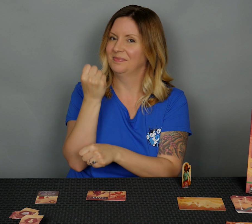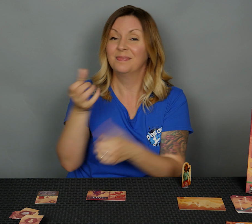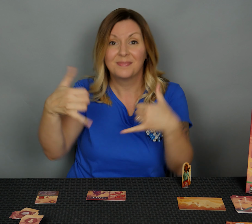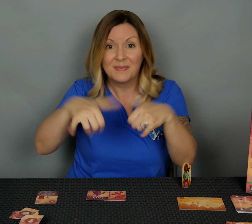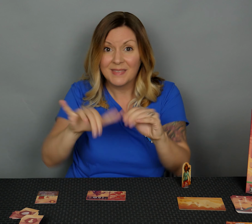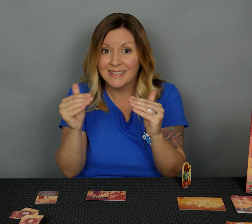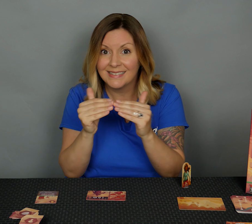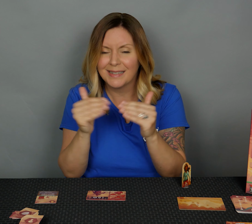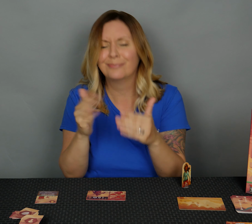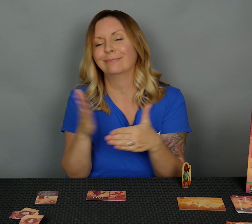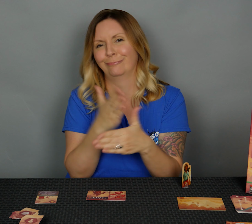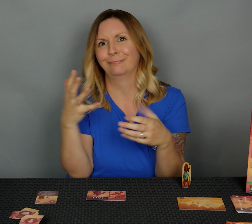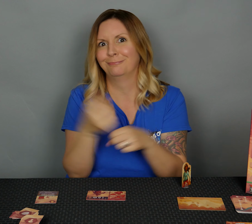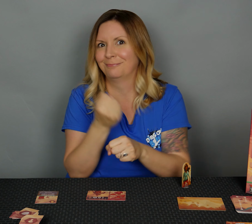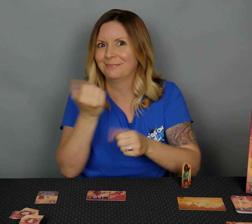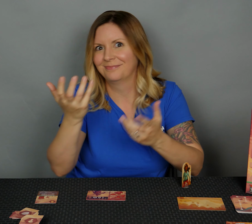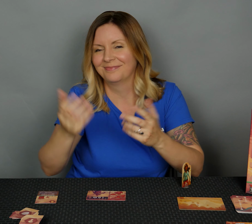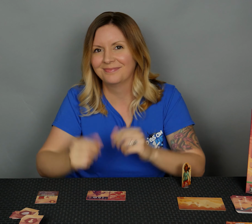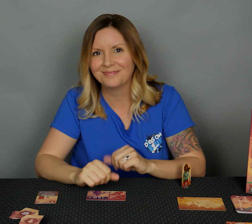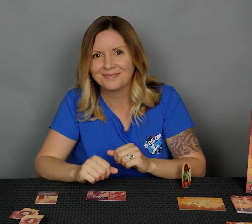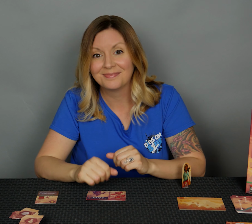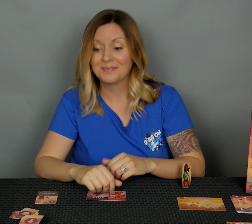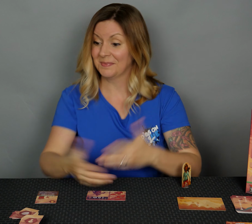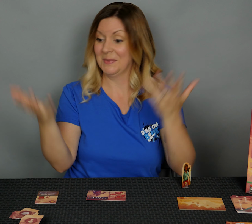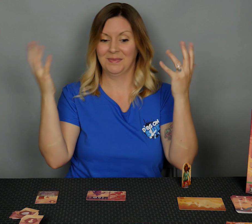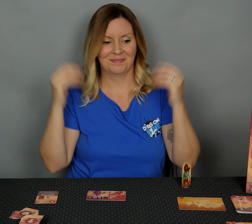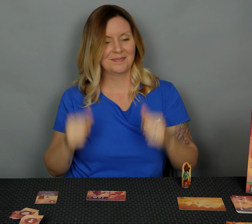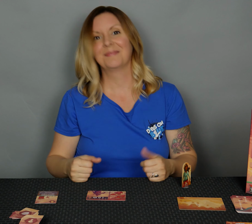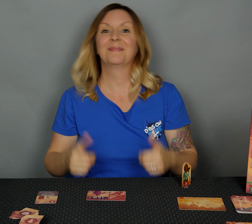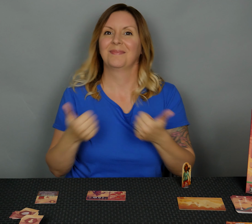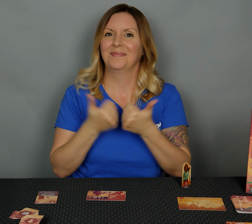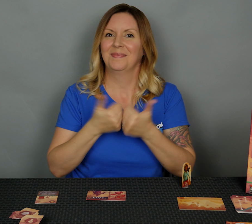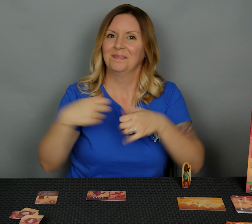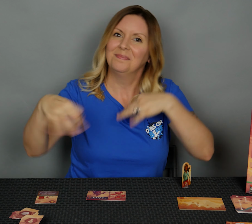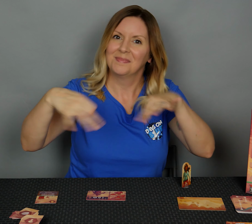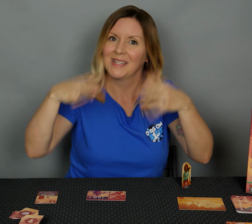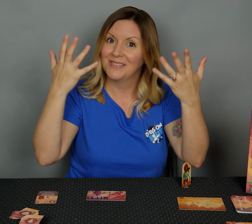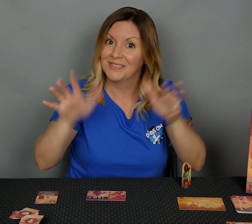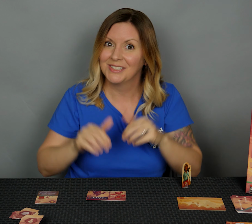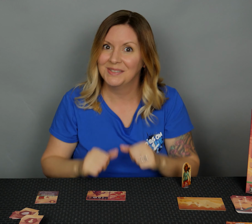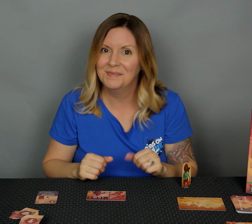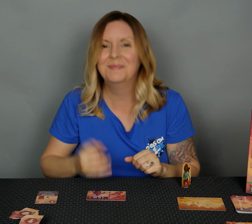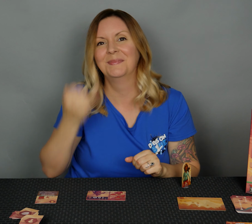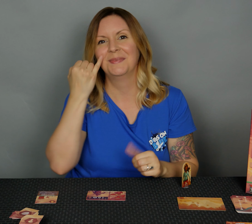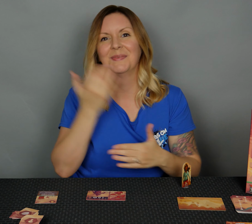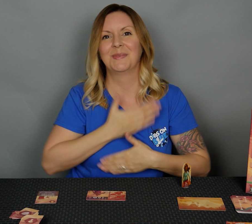If there’s still a tie, the tied players share the win! Well, that’s it for explaining Megaland!